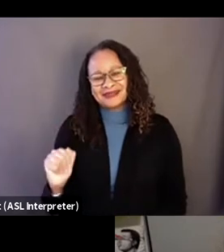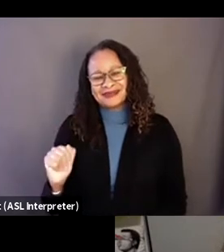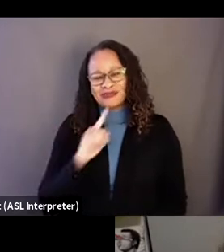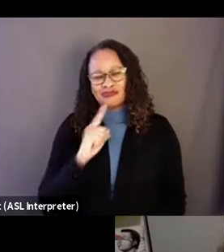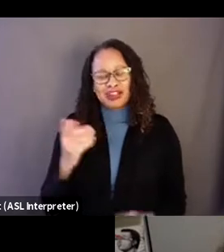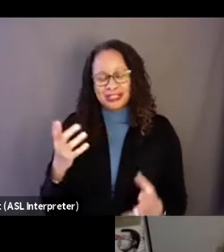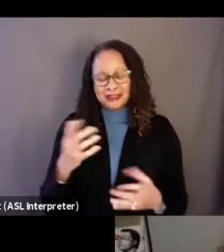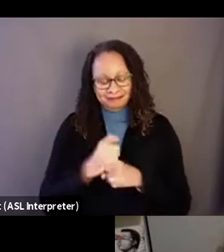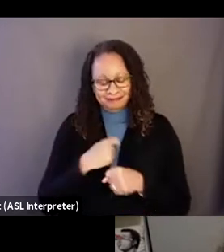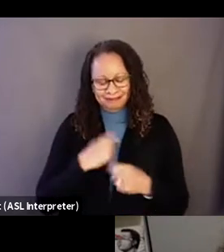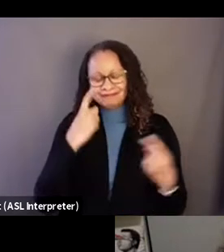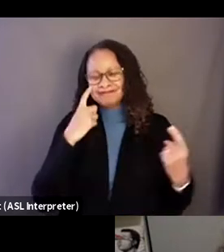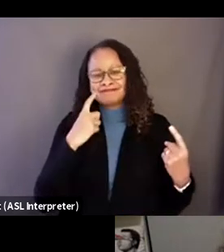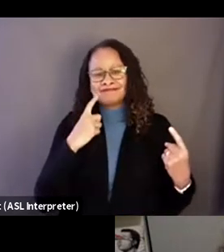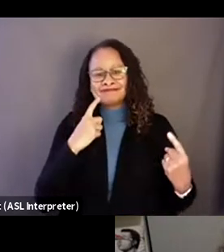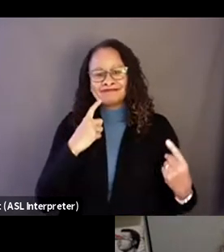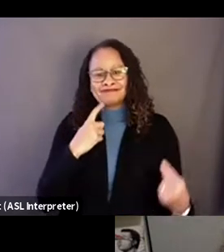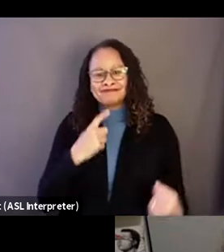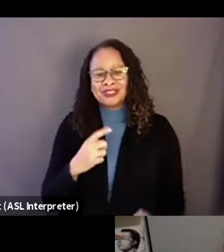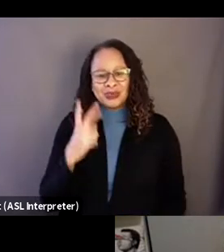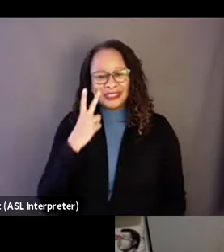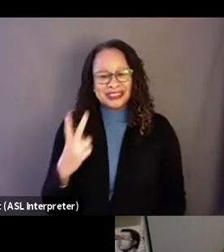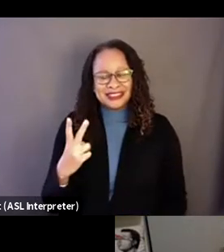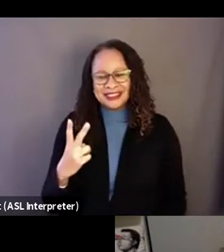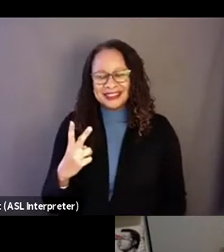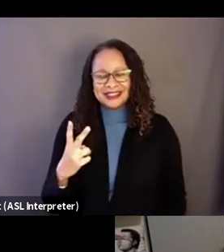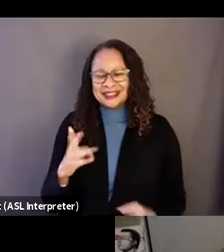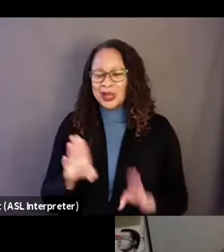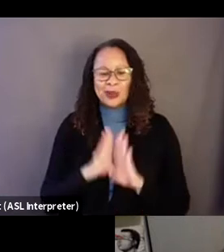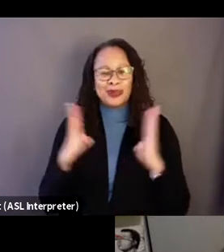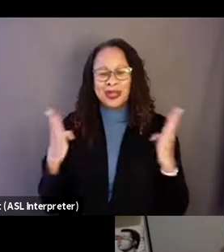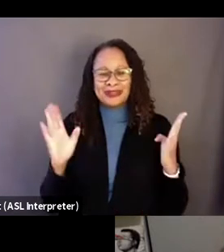to my eyes just to see her just open up like that. I loved it.